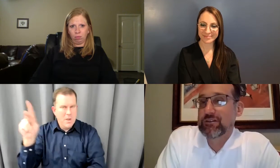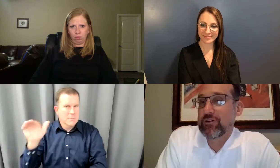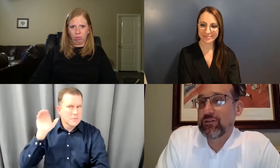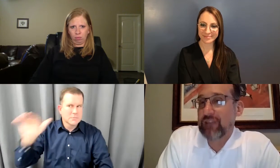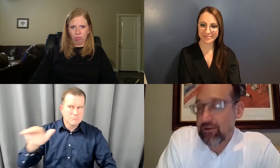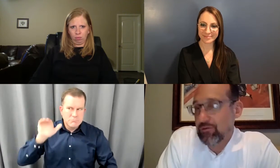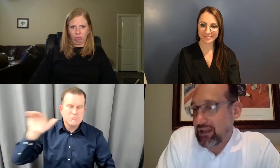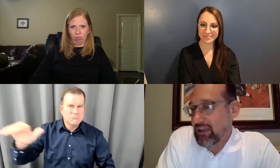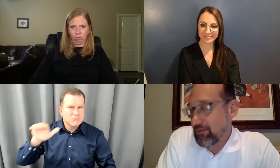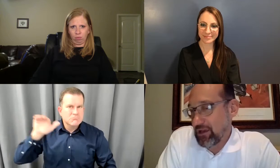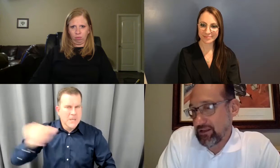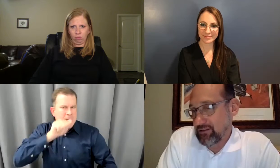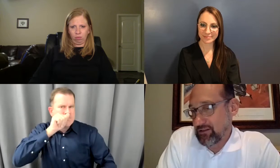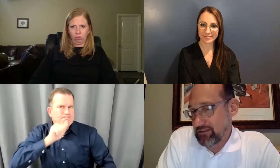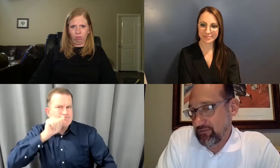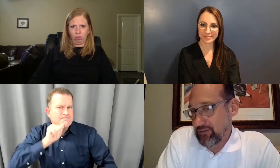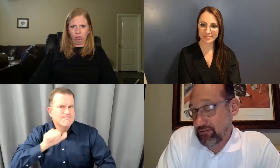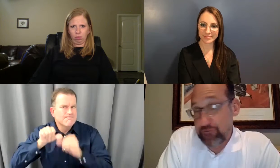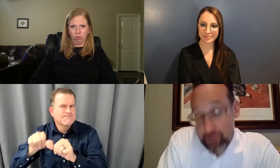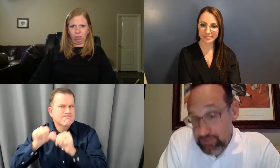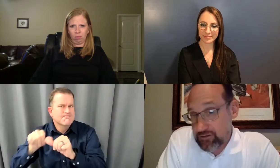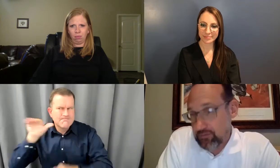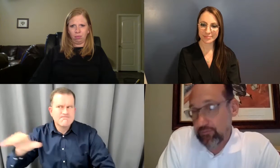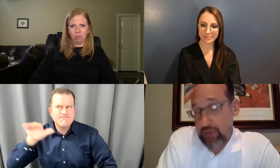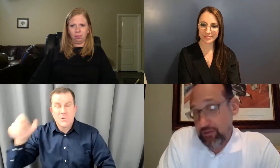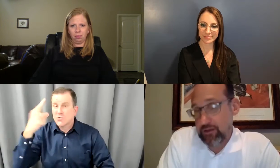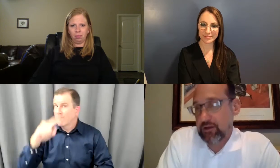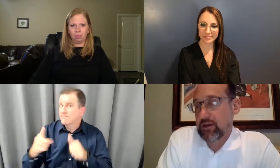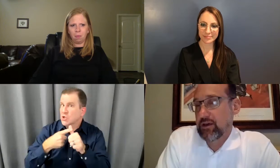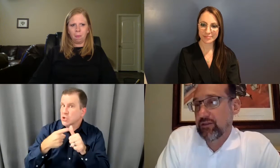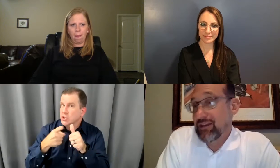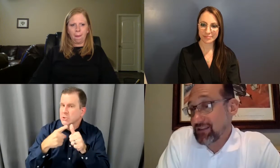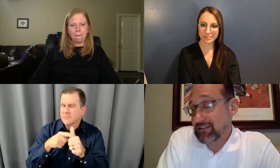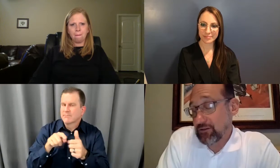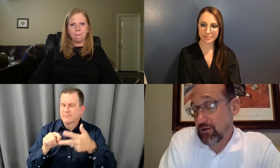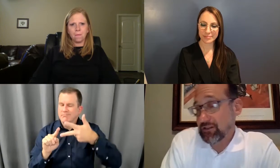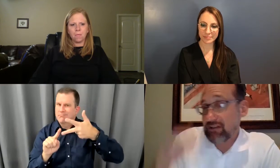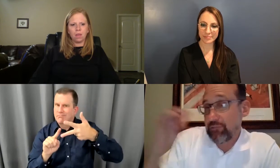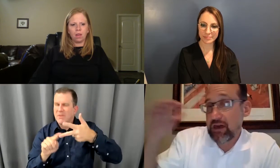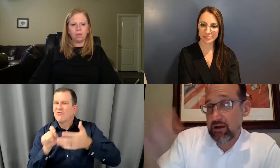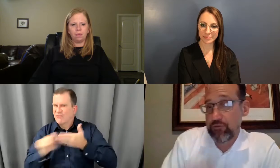So the letter writing campaign is the first method. Then next, you can step that up,